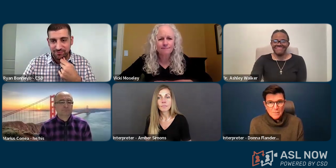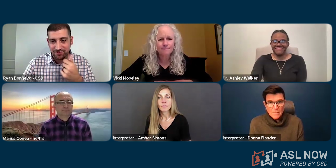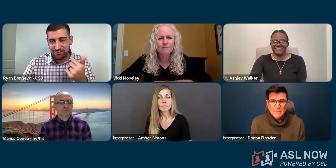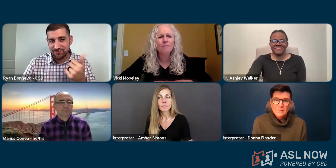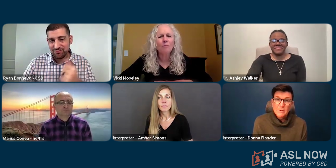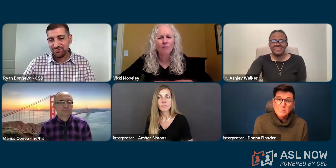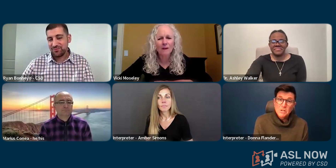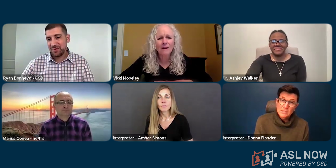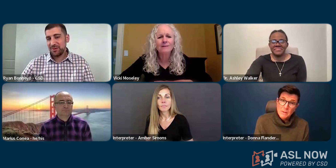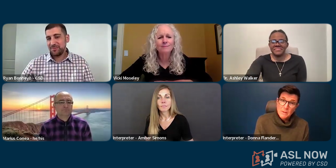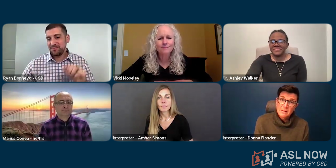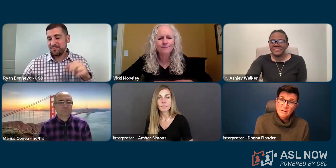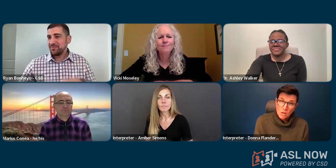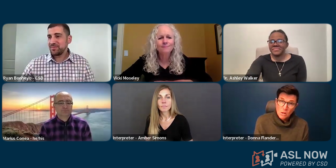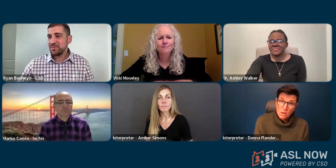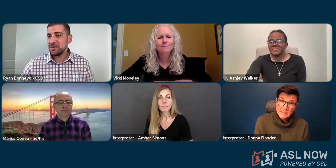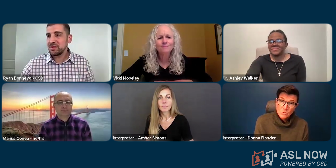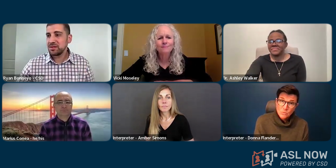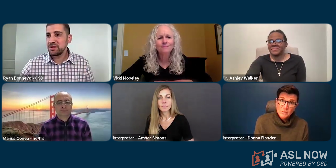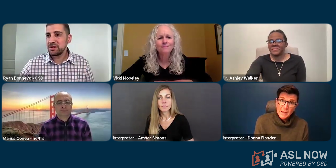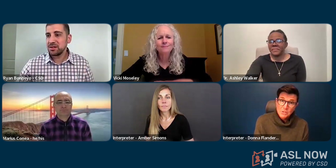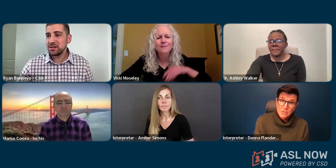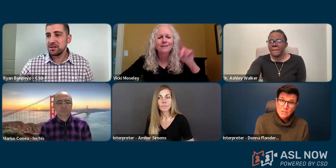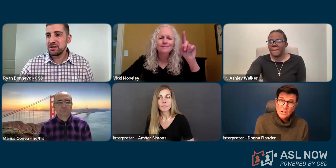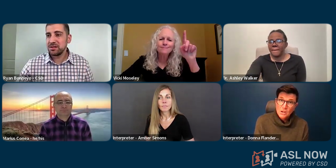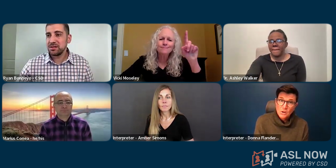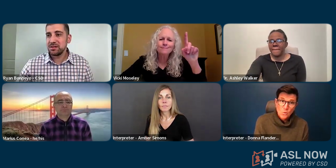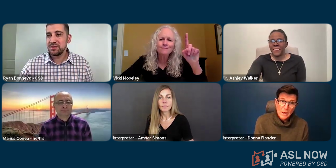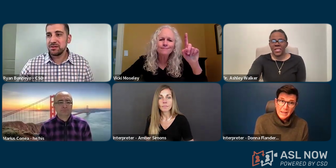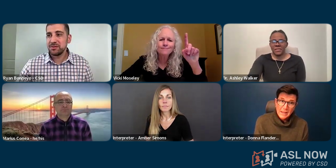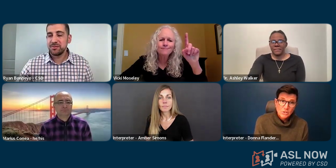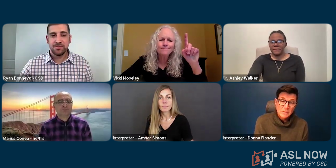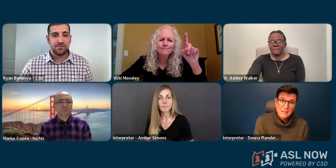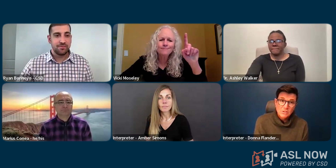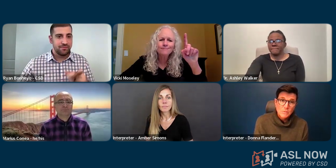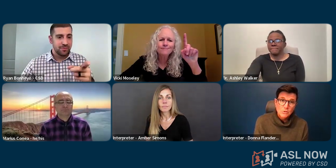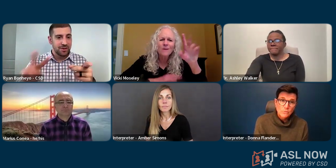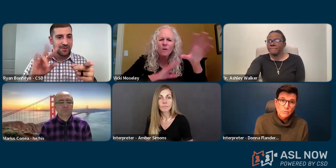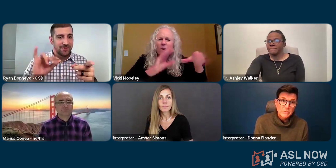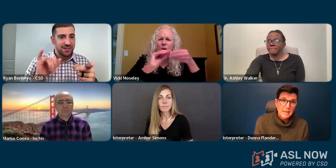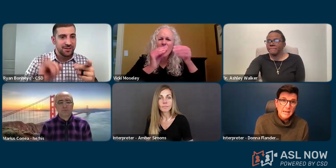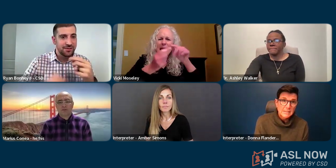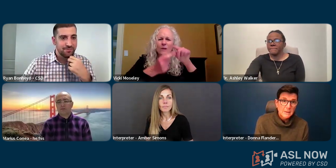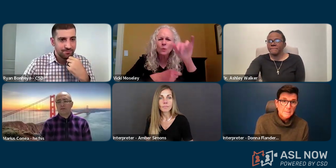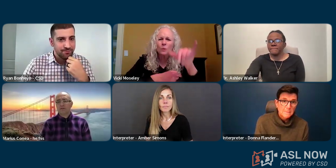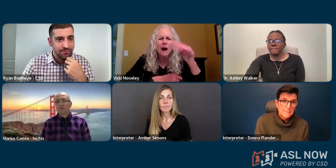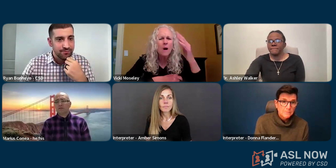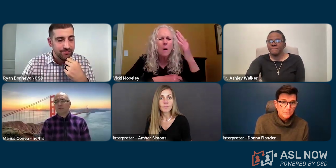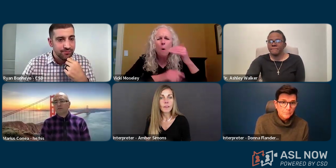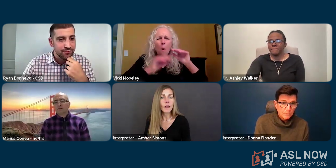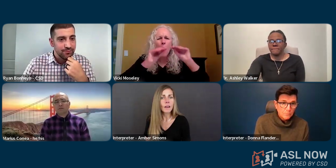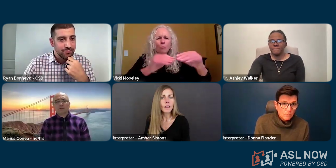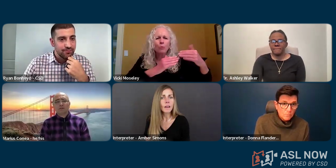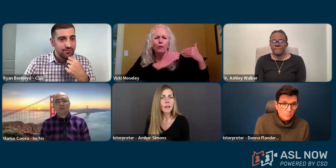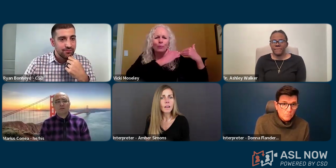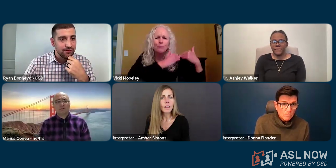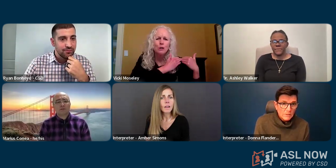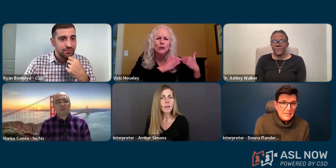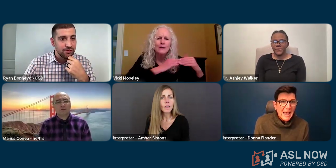no problem, if I'm talking to my colleagues with captions on no way too many too much room for mistakes. Yeah.